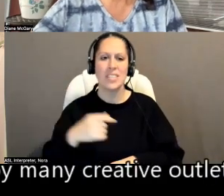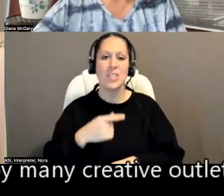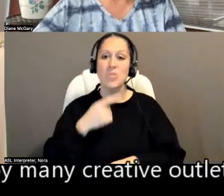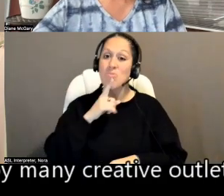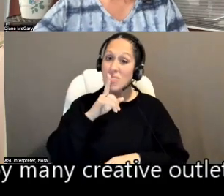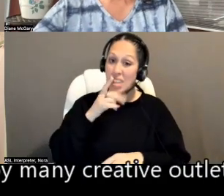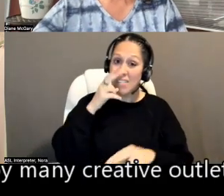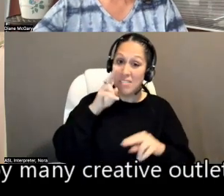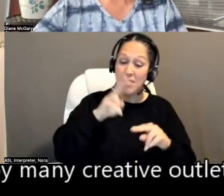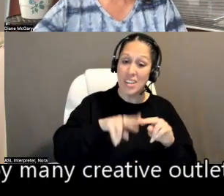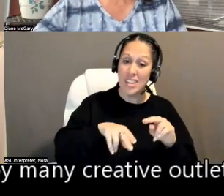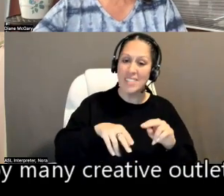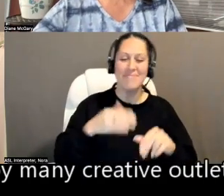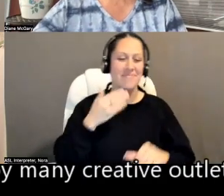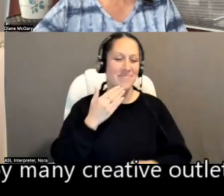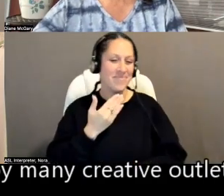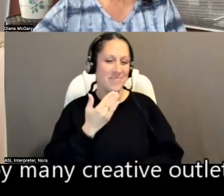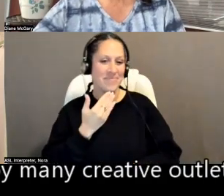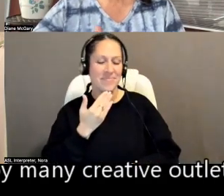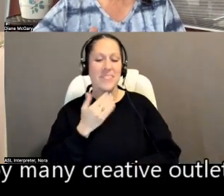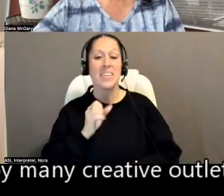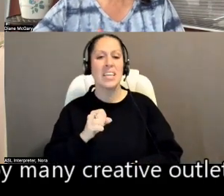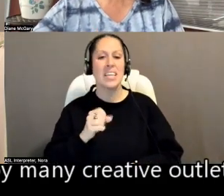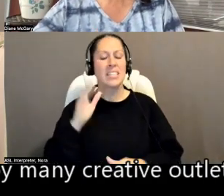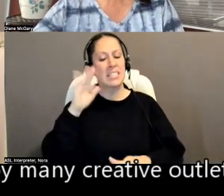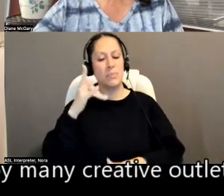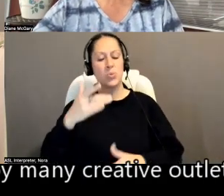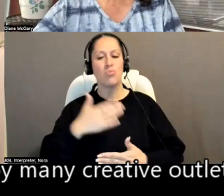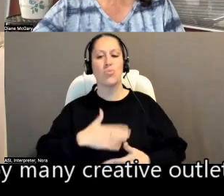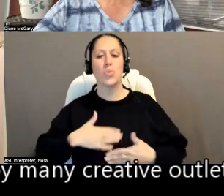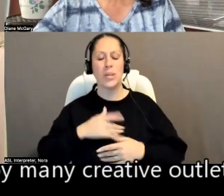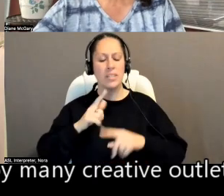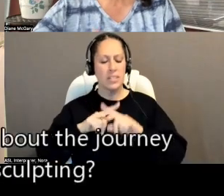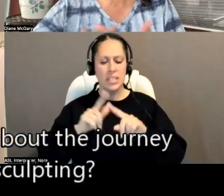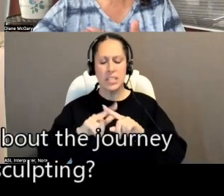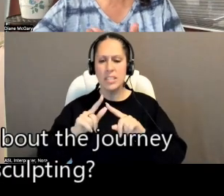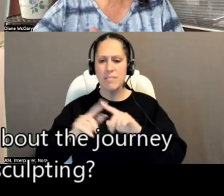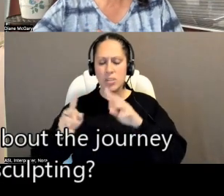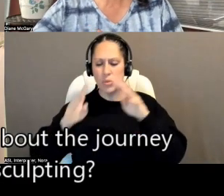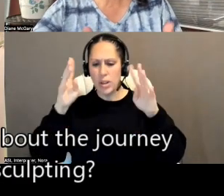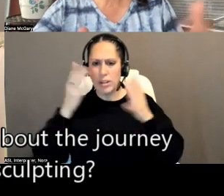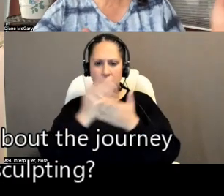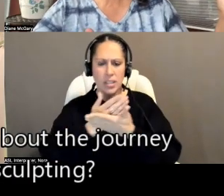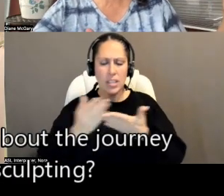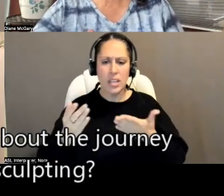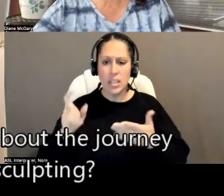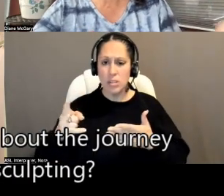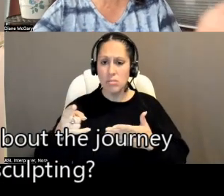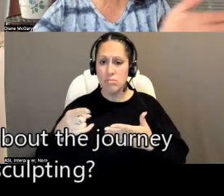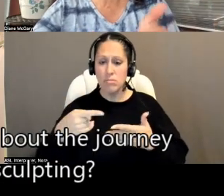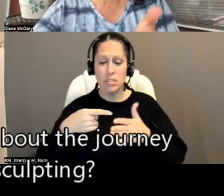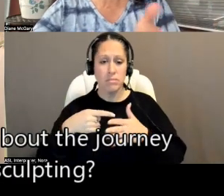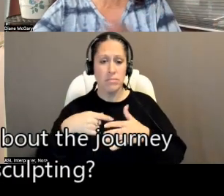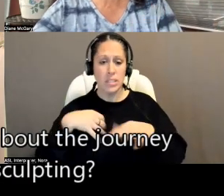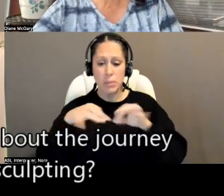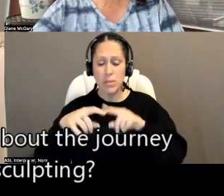Thank you. Yeah, it seems you enjoy many creative outlets. Can you tell us about the journey from writing to sculpting?